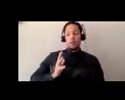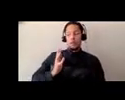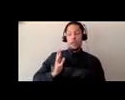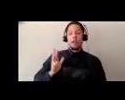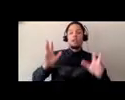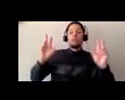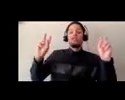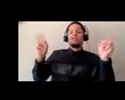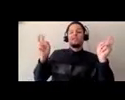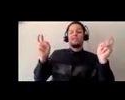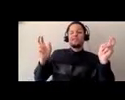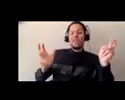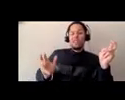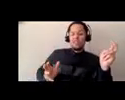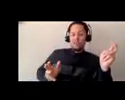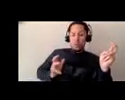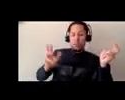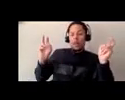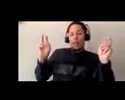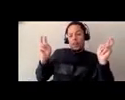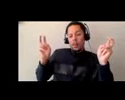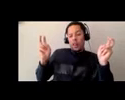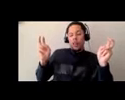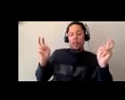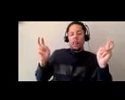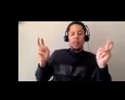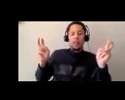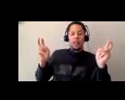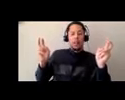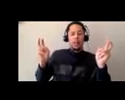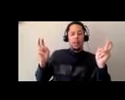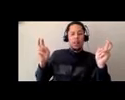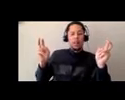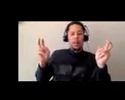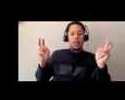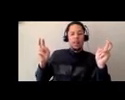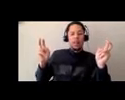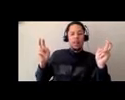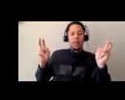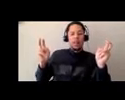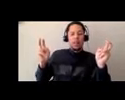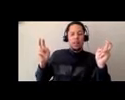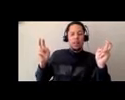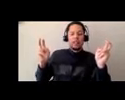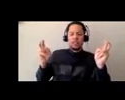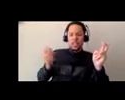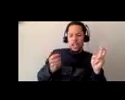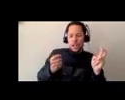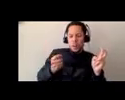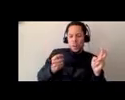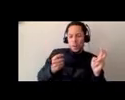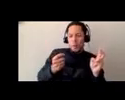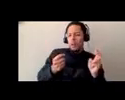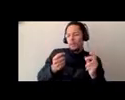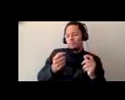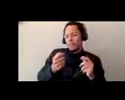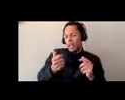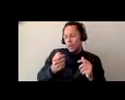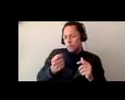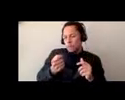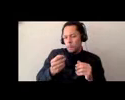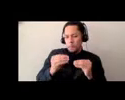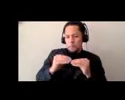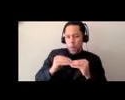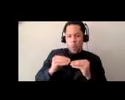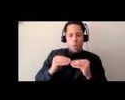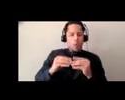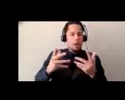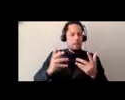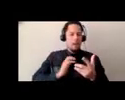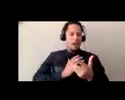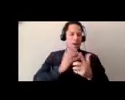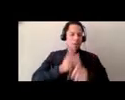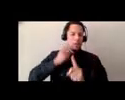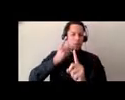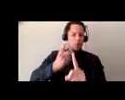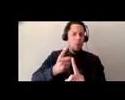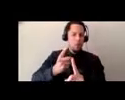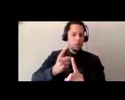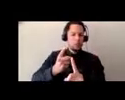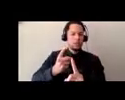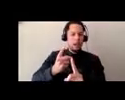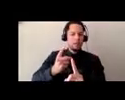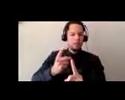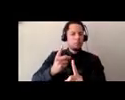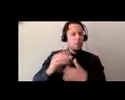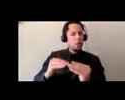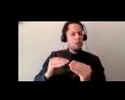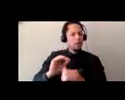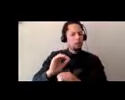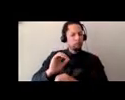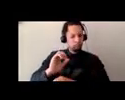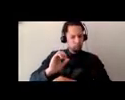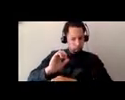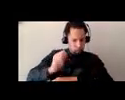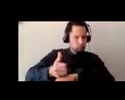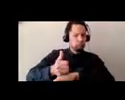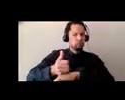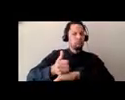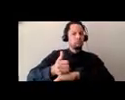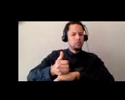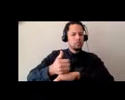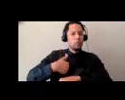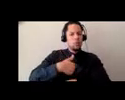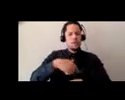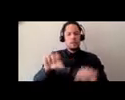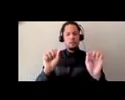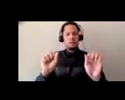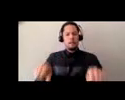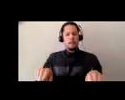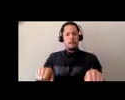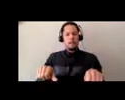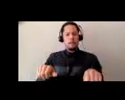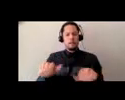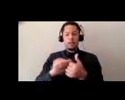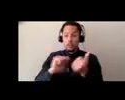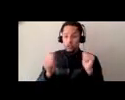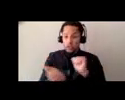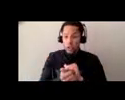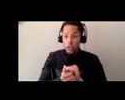Just formalize a little more of our collaborative goals so that we really can change and improve